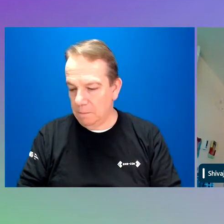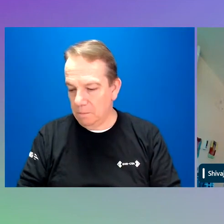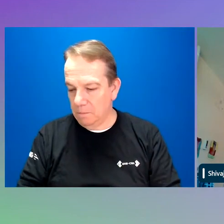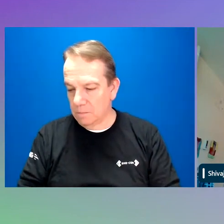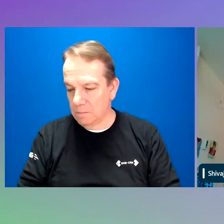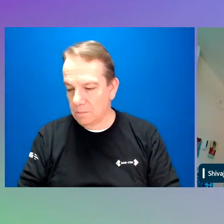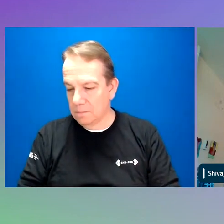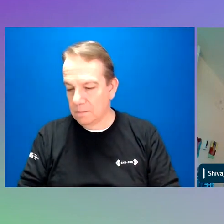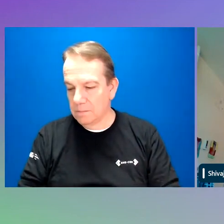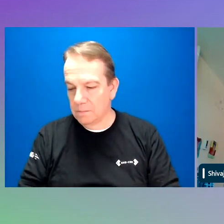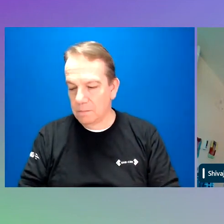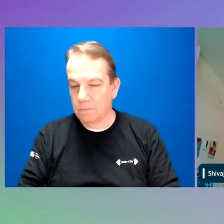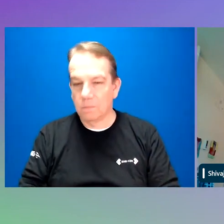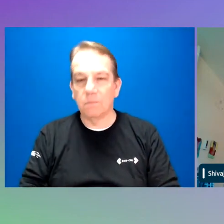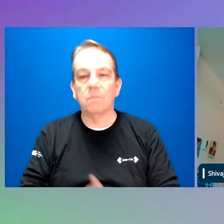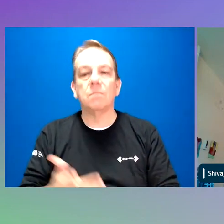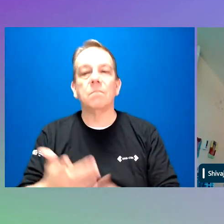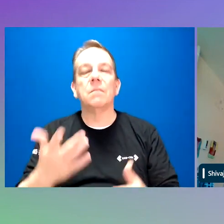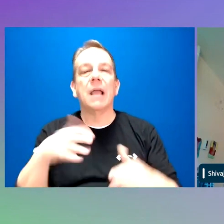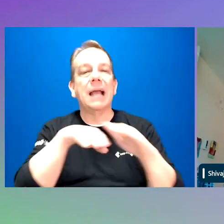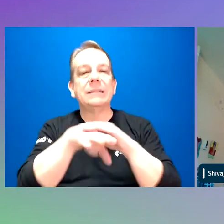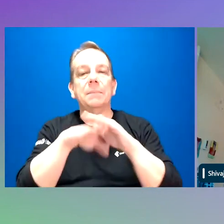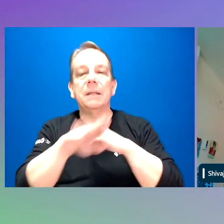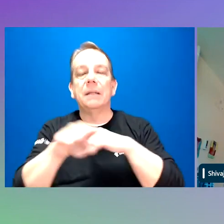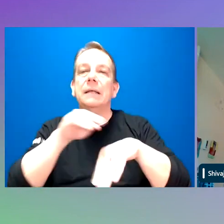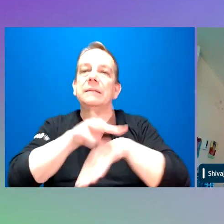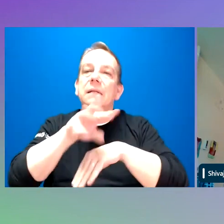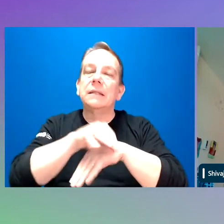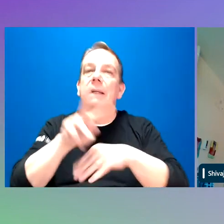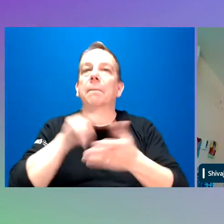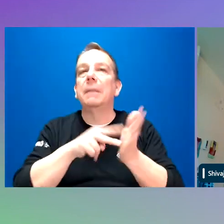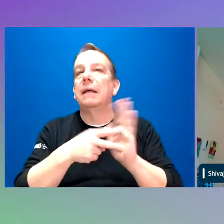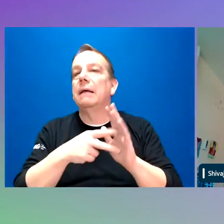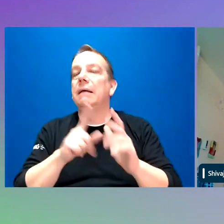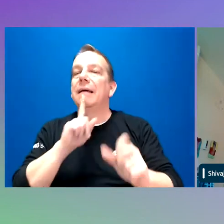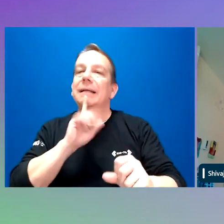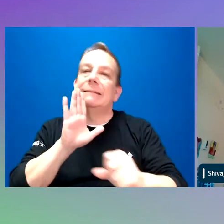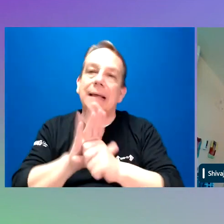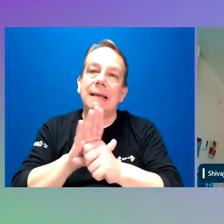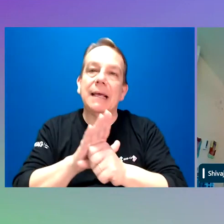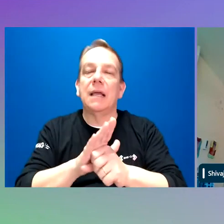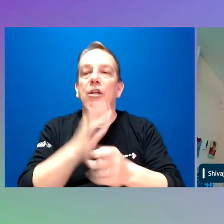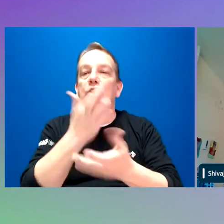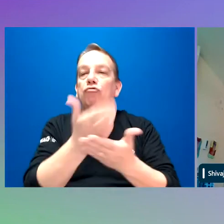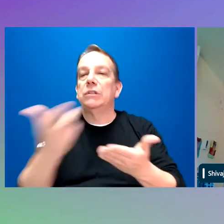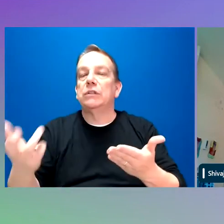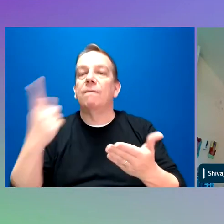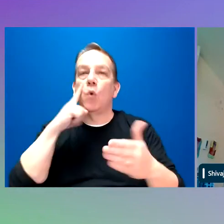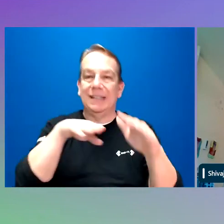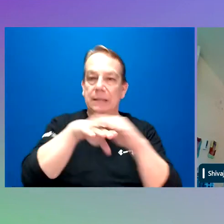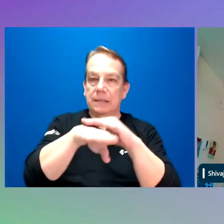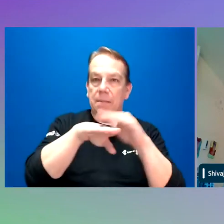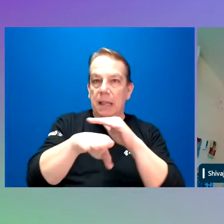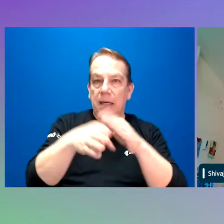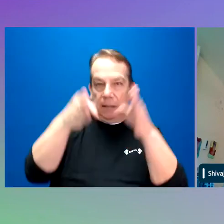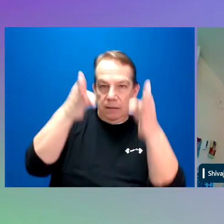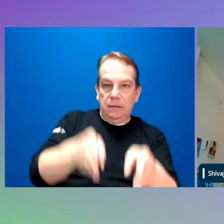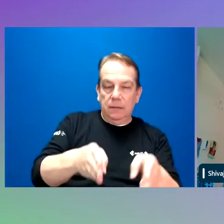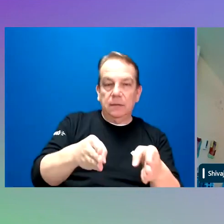mean a dedicated resource for